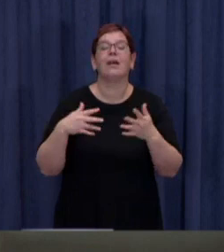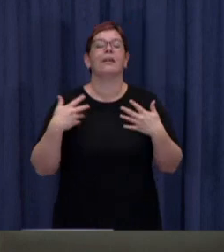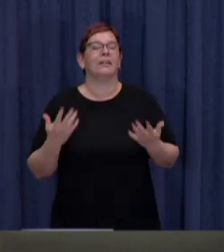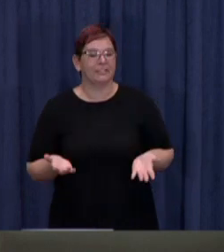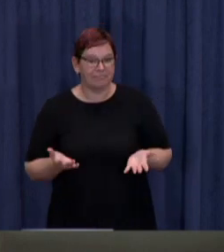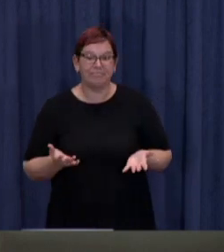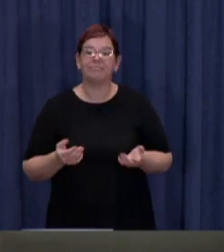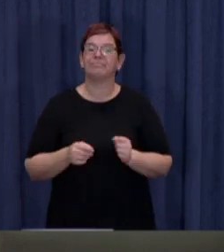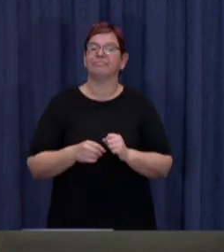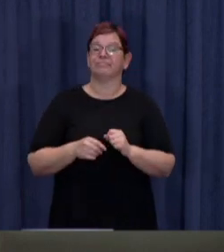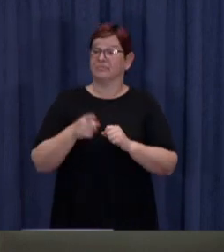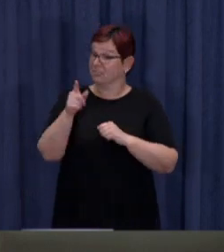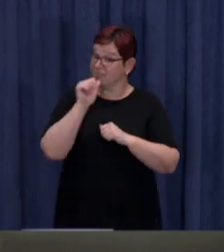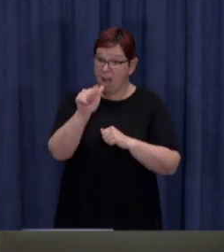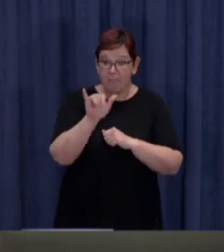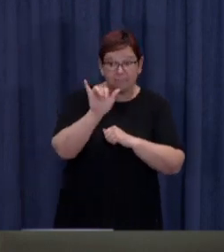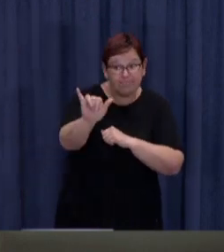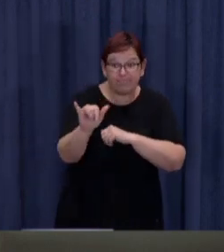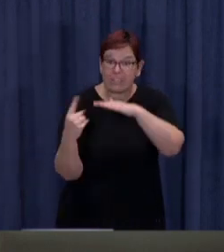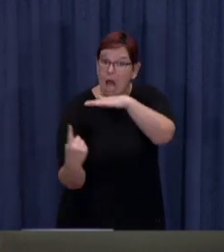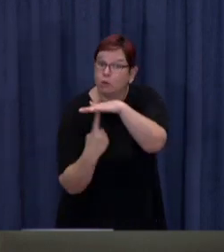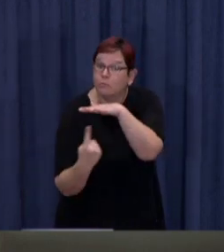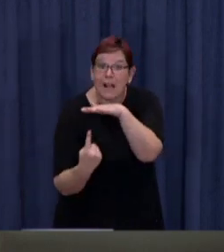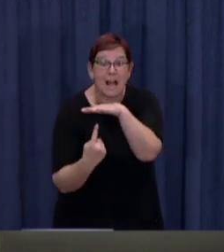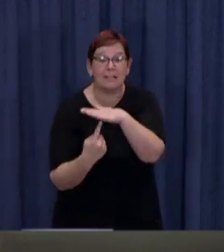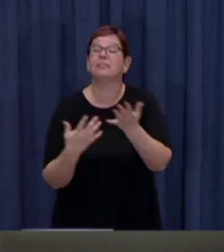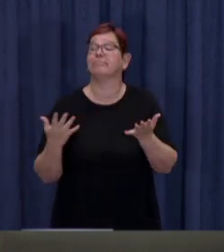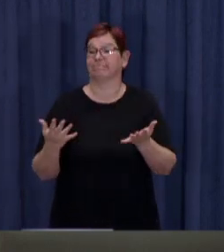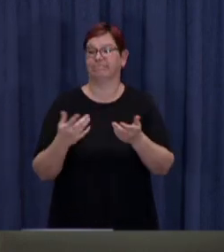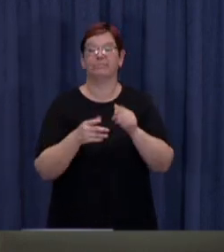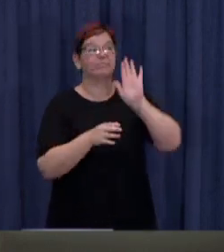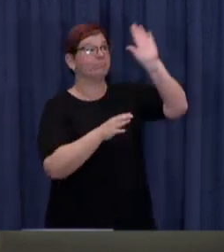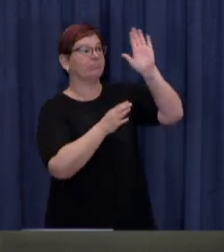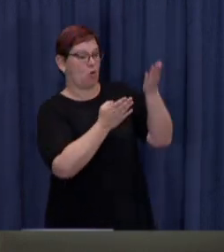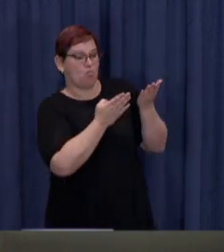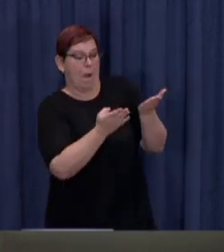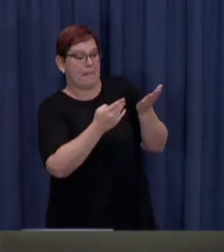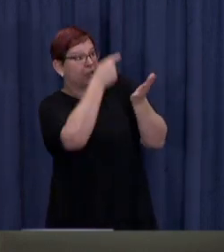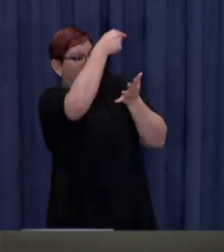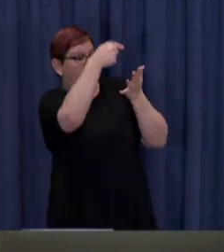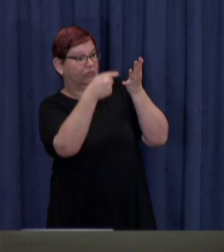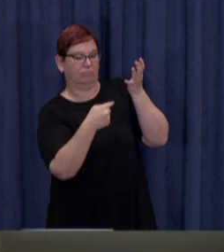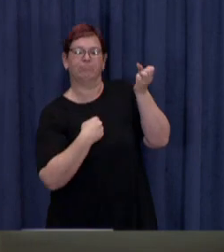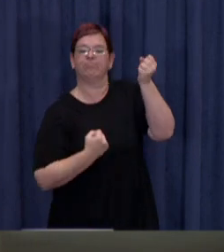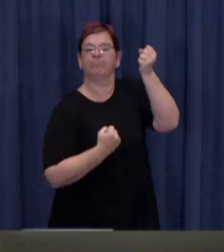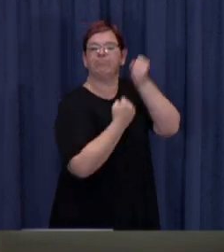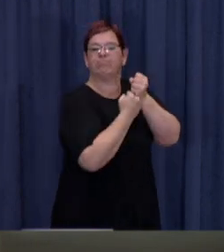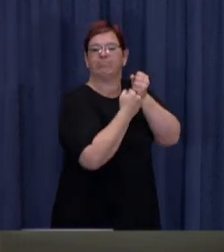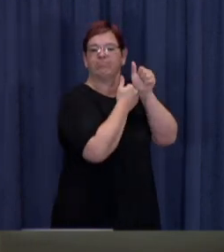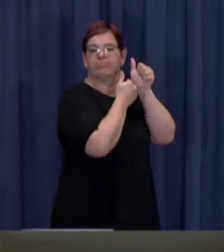well the declaration doesn't change the level 3 status of the city's Emergency Operations Center it does provide city staff and me